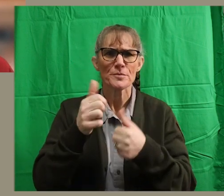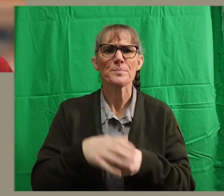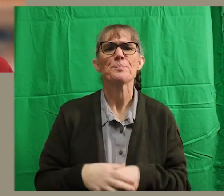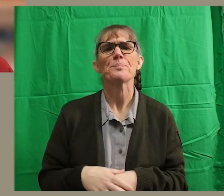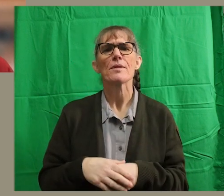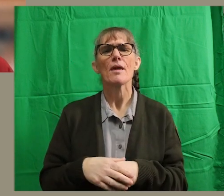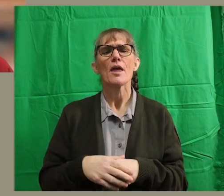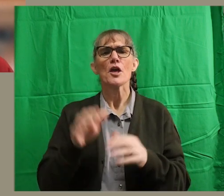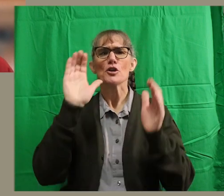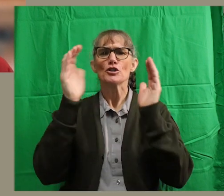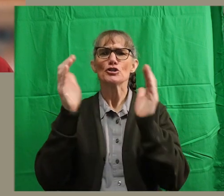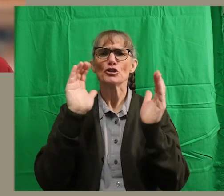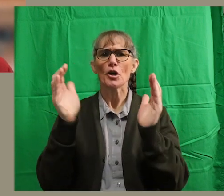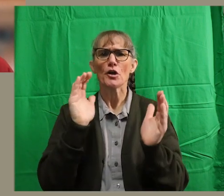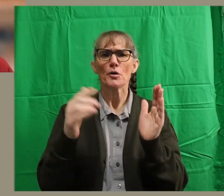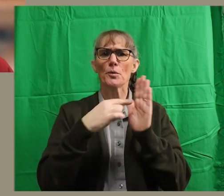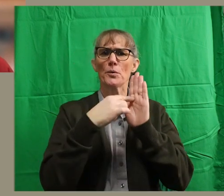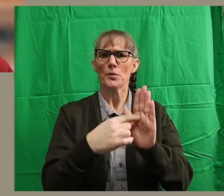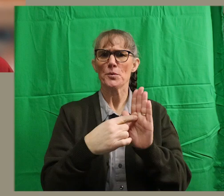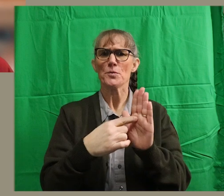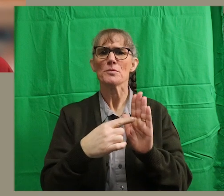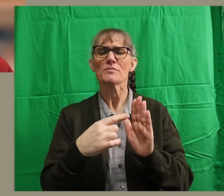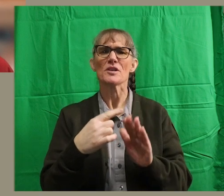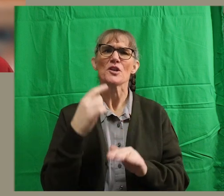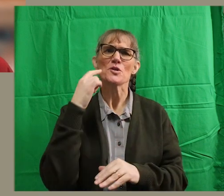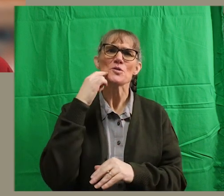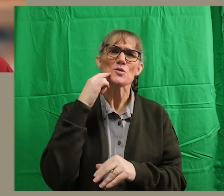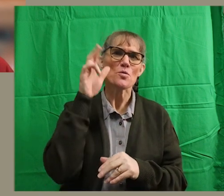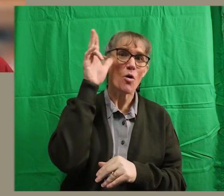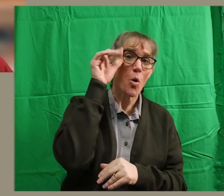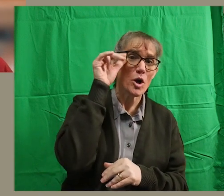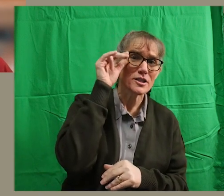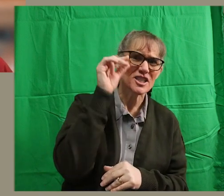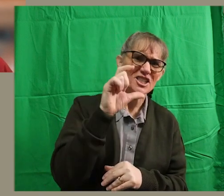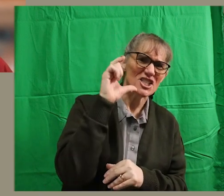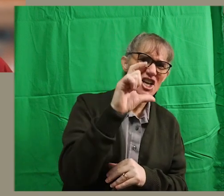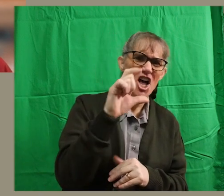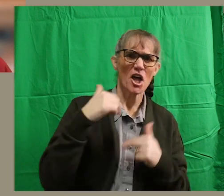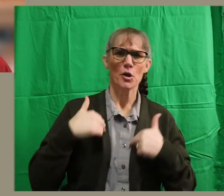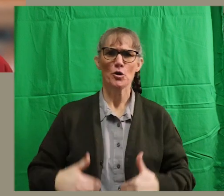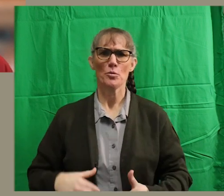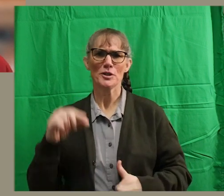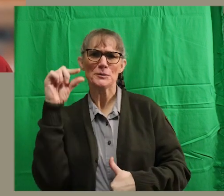down here shows how high-crowned a horse's tooth is compared to a human tooth. And we think of